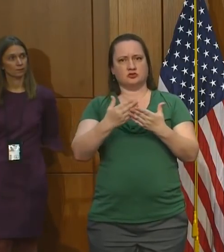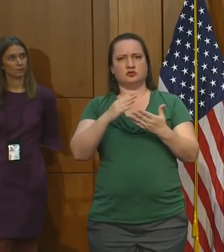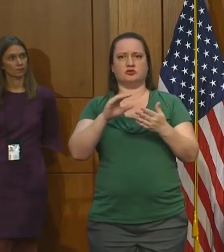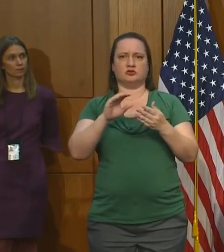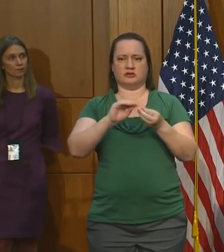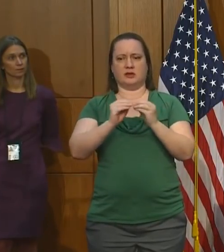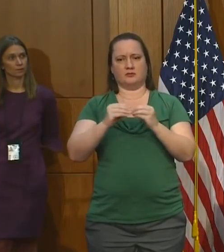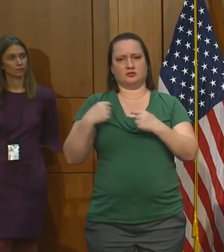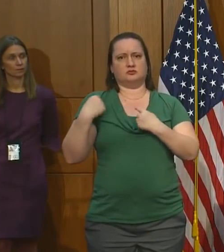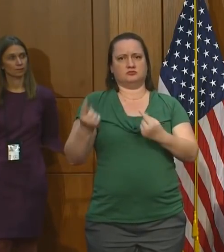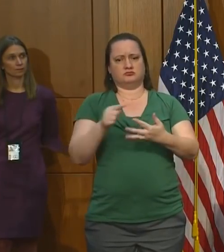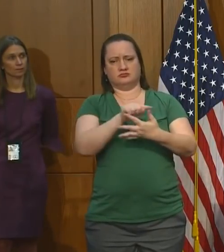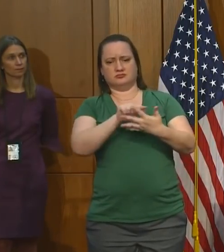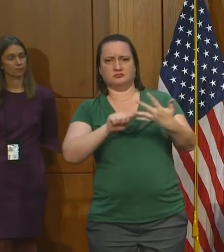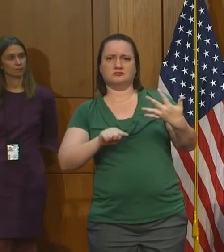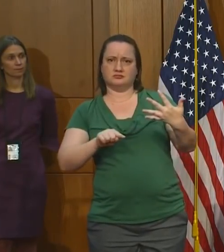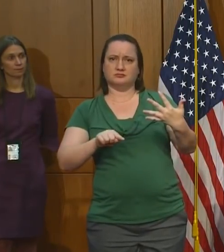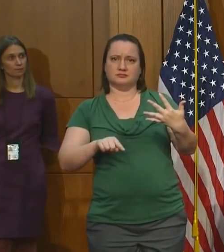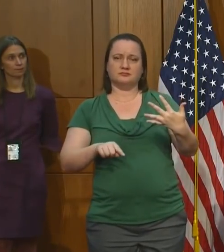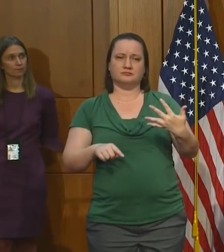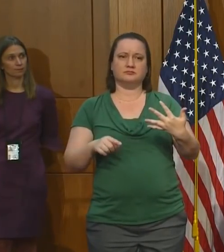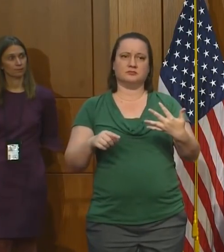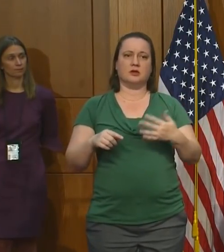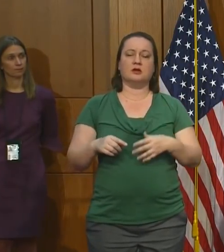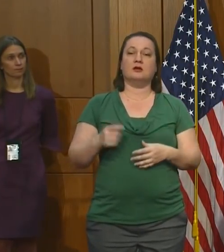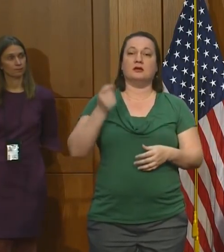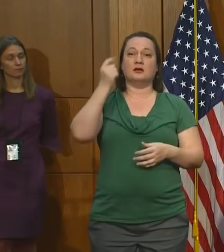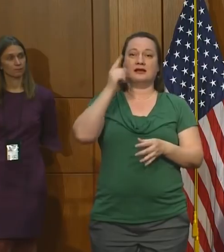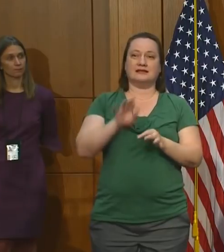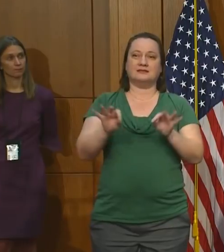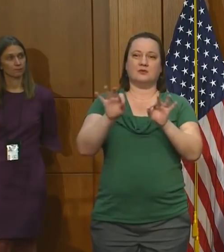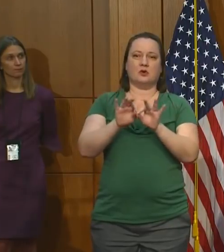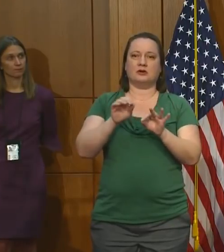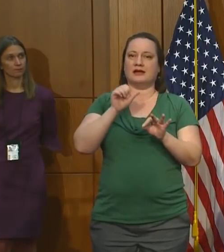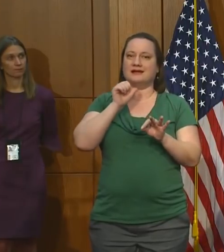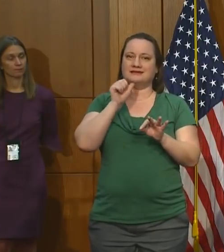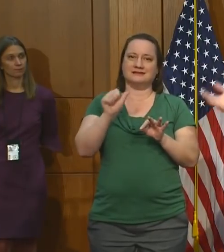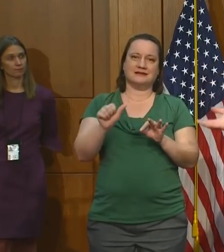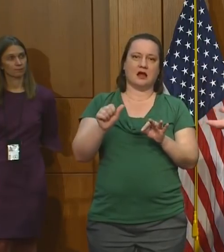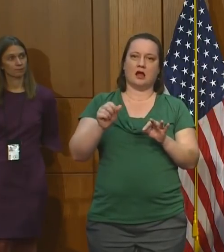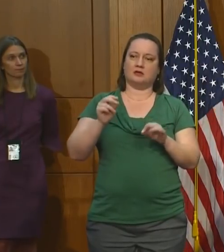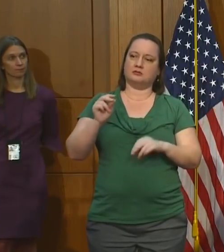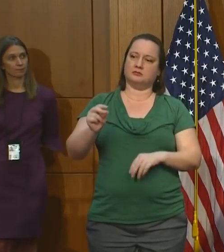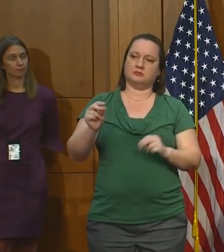SORRY. YES I YOU KNOW I CERTAINLY AGREE WITH YOU. BUT WHY IMPORTANT TO. IS IT WE ARE